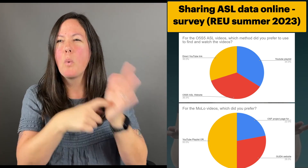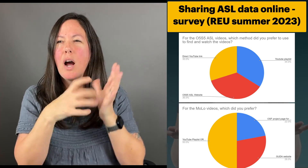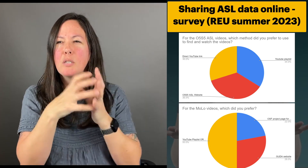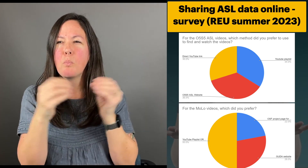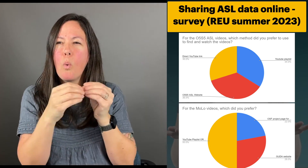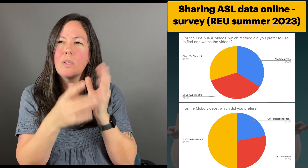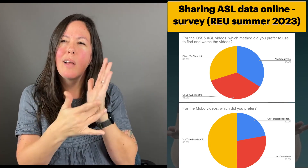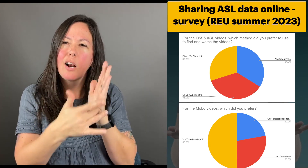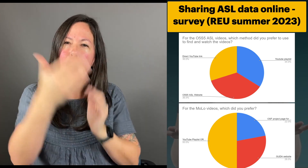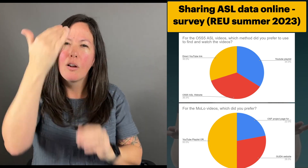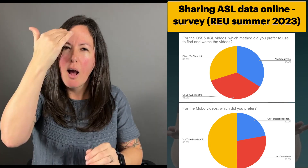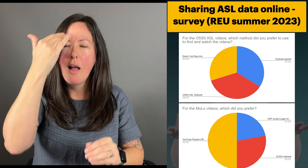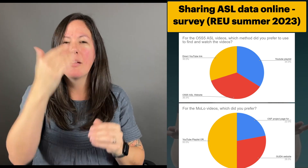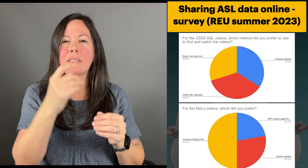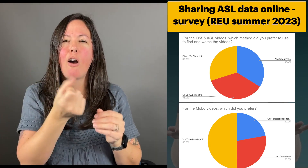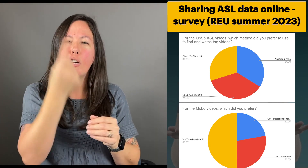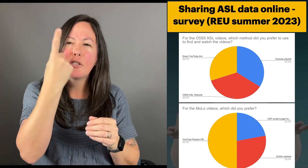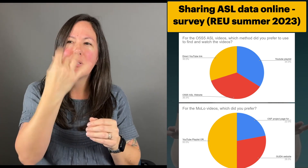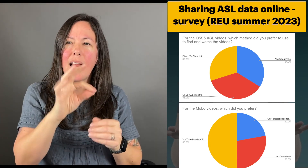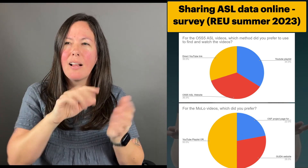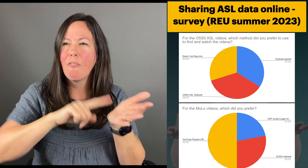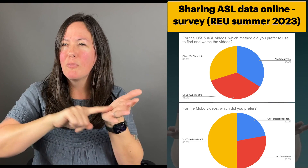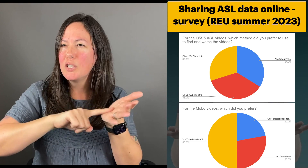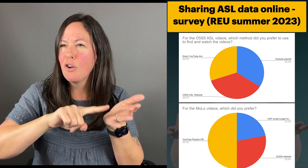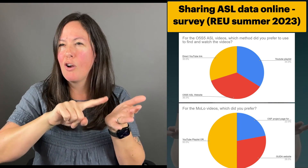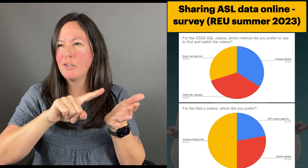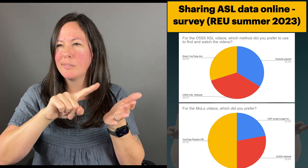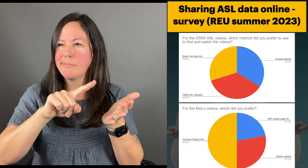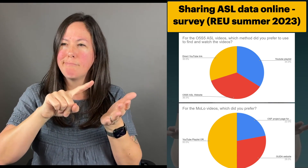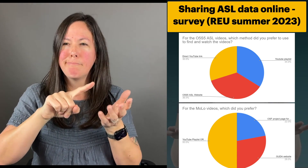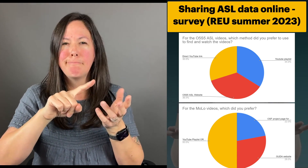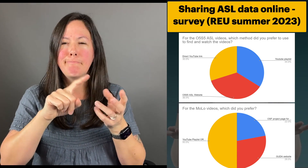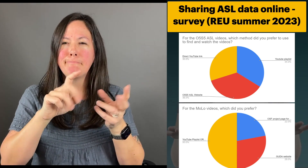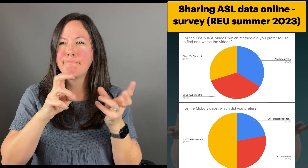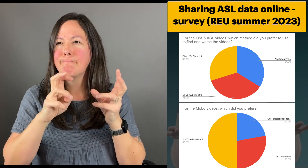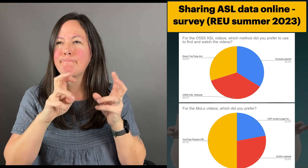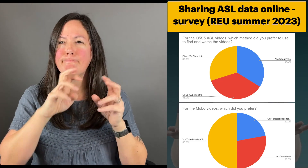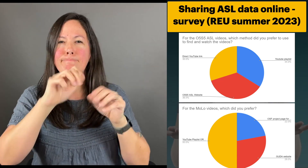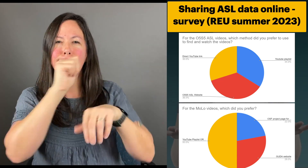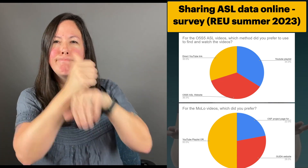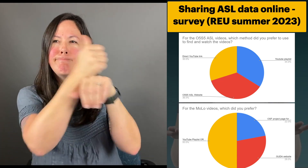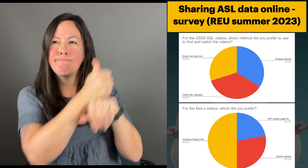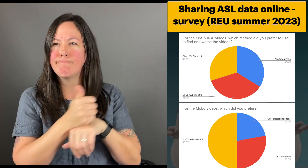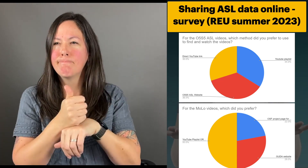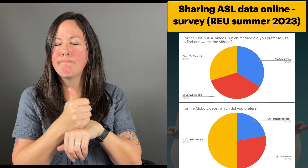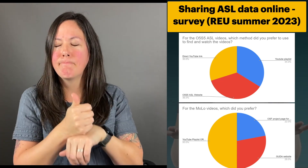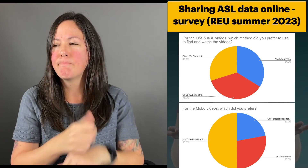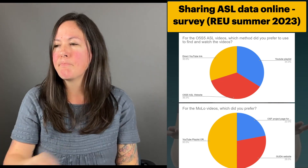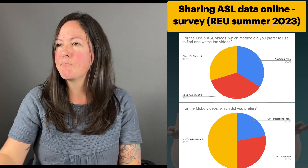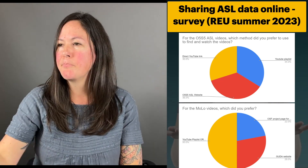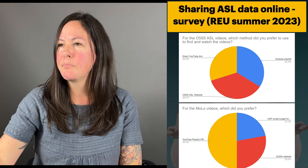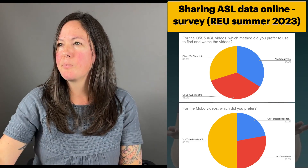the features of so that they could use those they wanted ones that they were